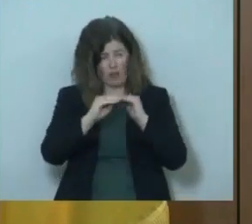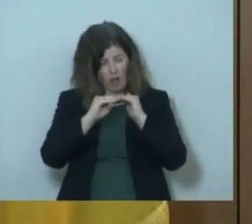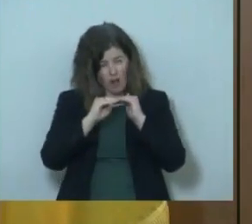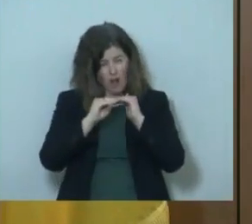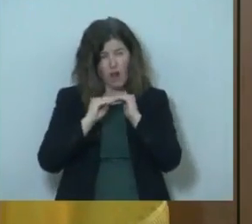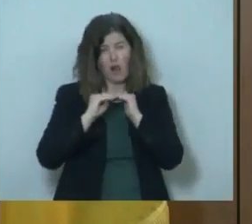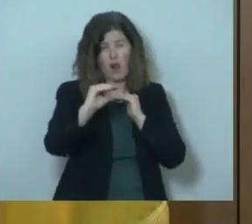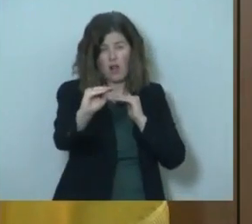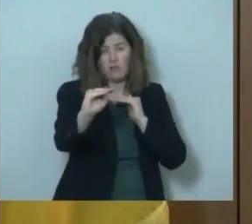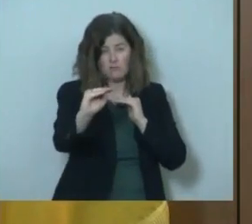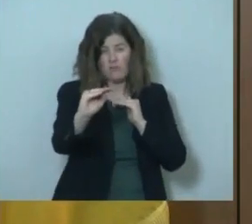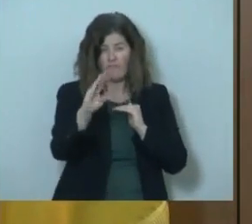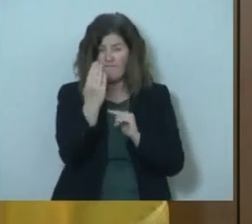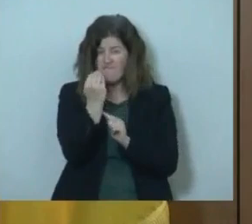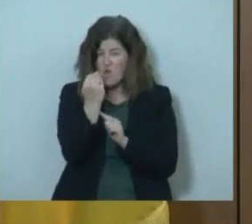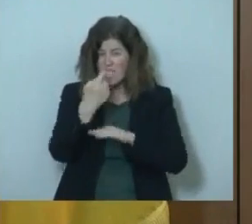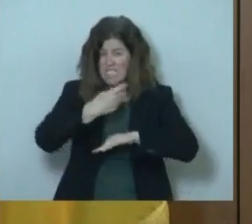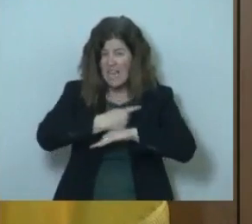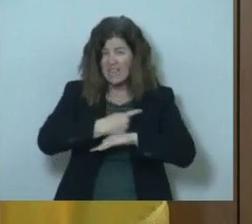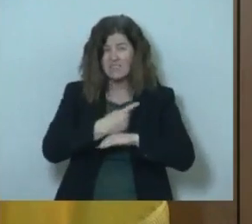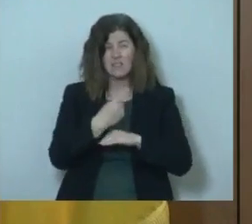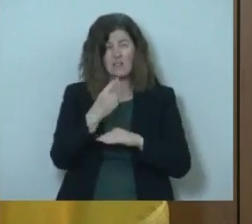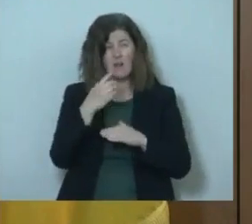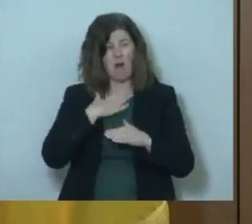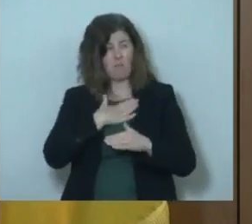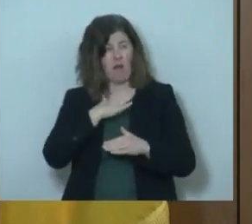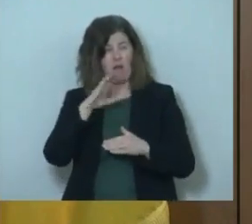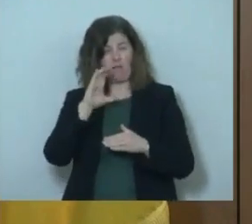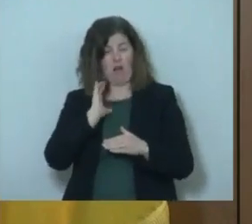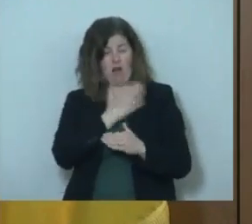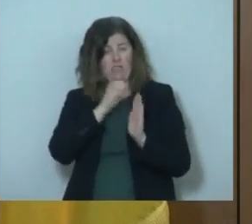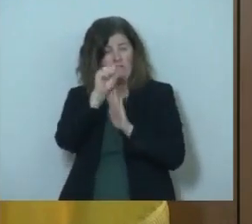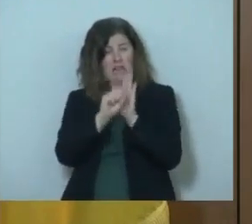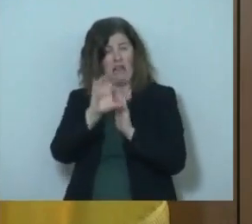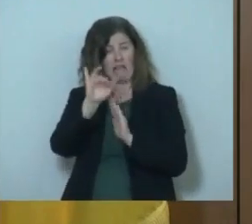THAT’S BASICALLY THE QUARANTINE ACTIVATION -- INCUBATION AND ISOLATION.